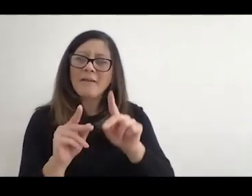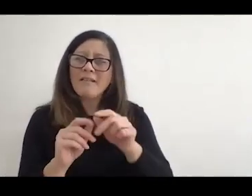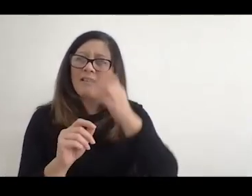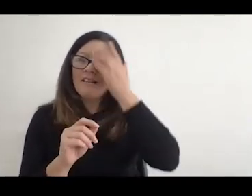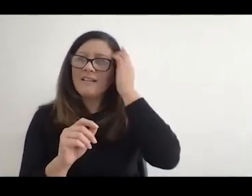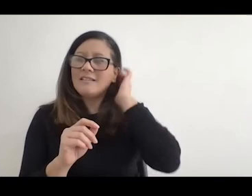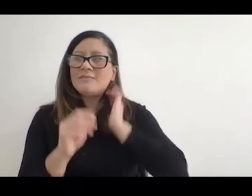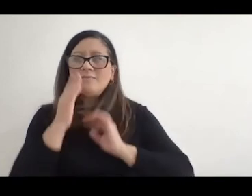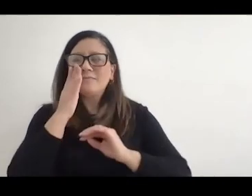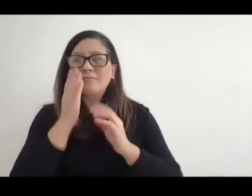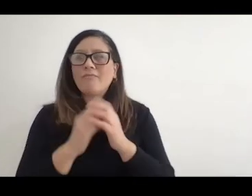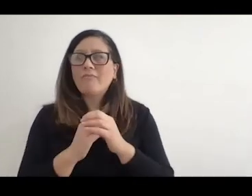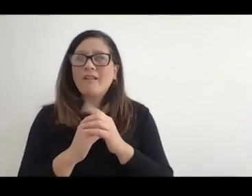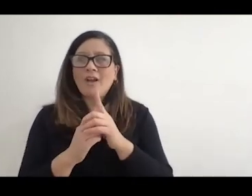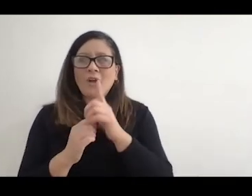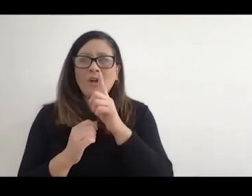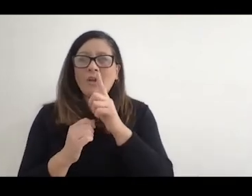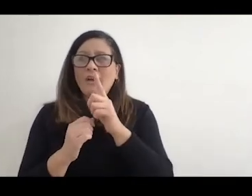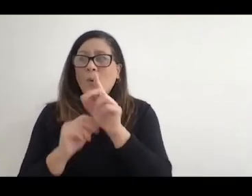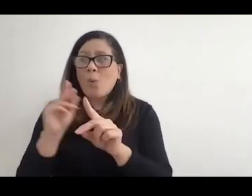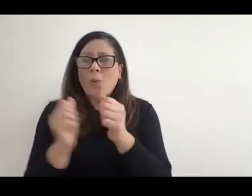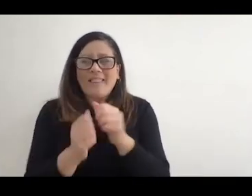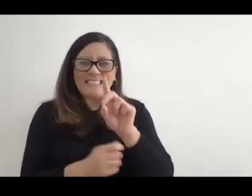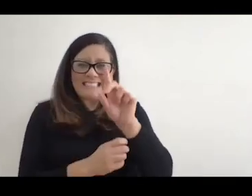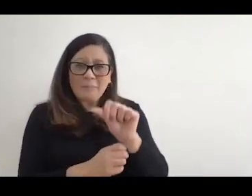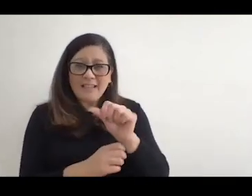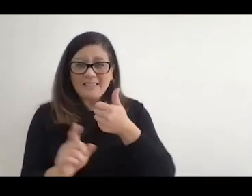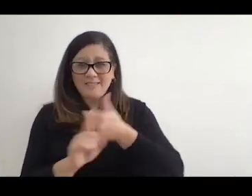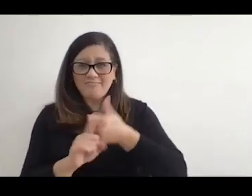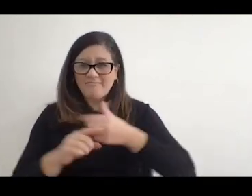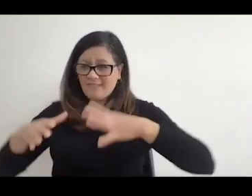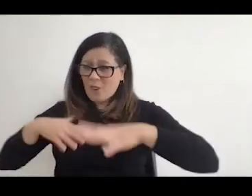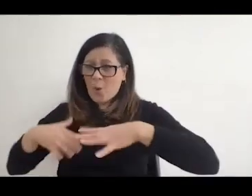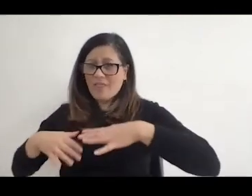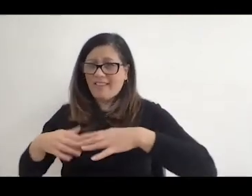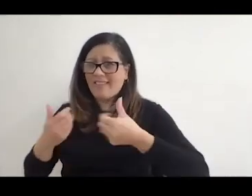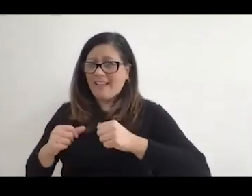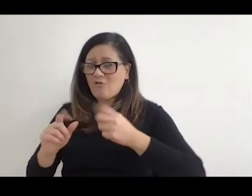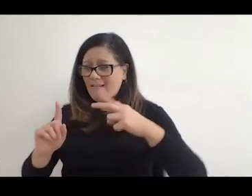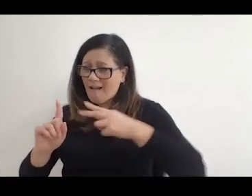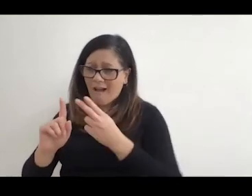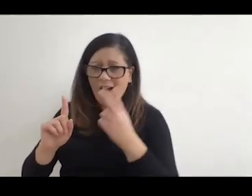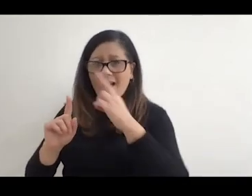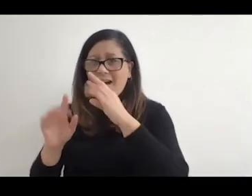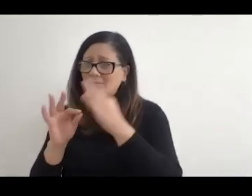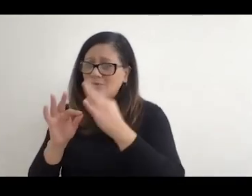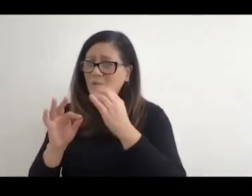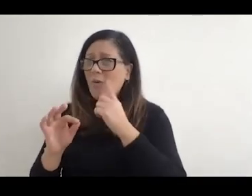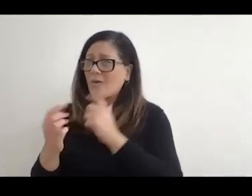hacks that they do themselves. Some people don't even know adaptive clothing exist. They may have heard of Tommy Hilfiger and Zappos adaptive,